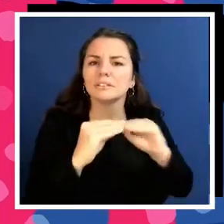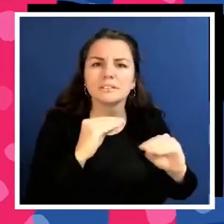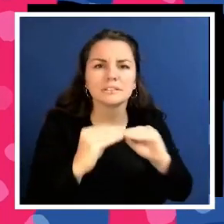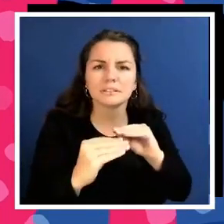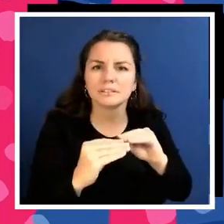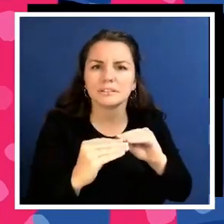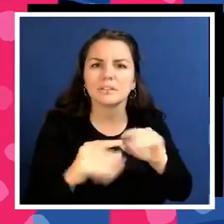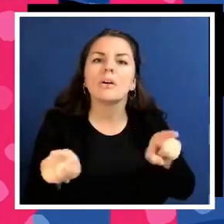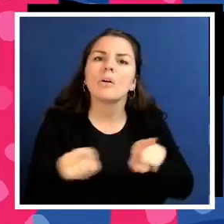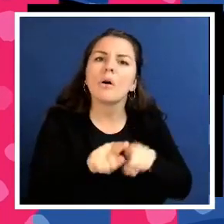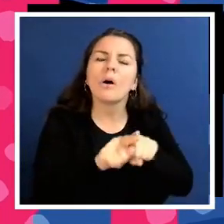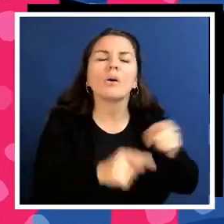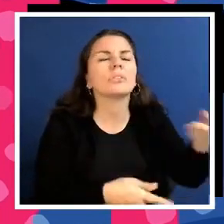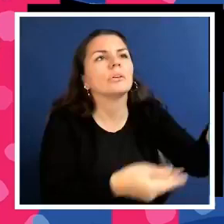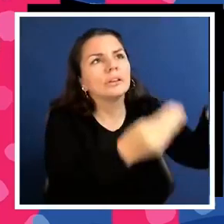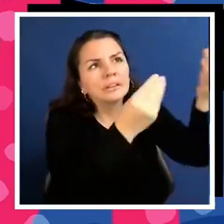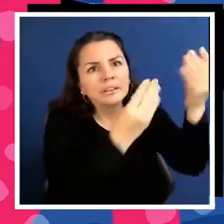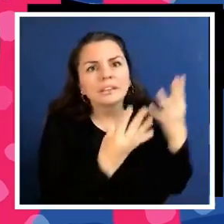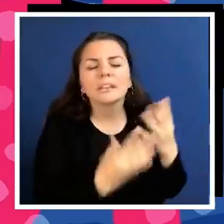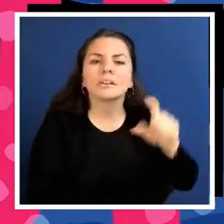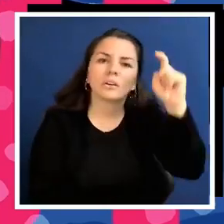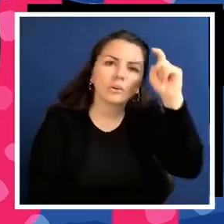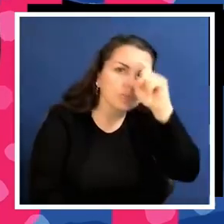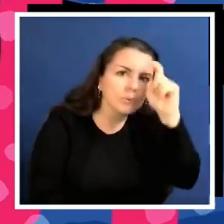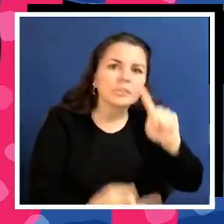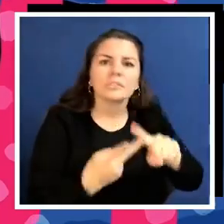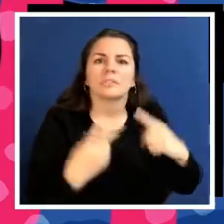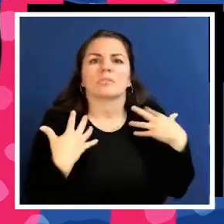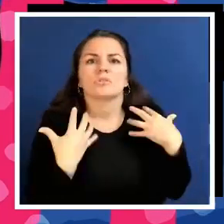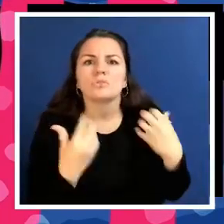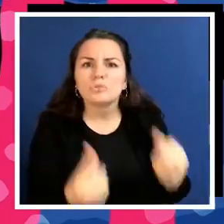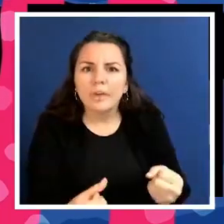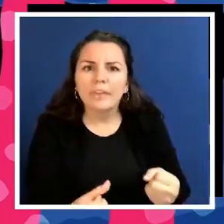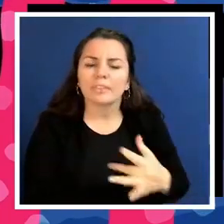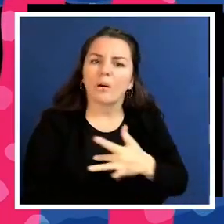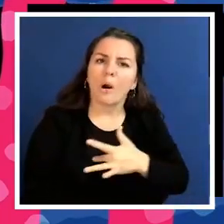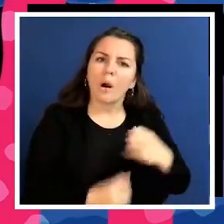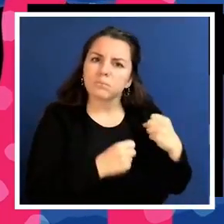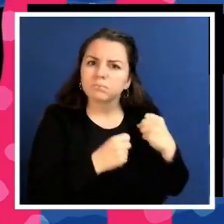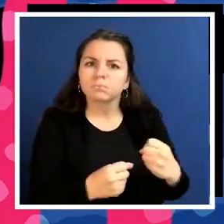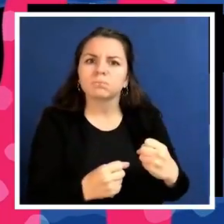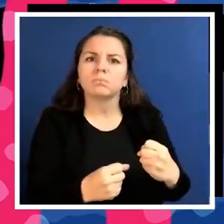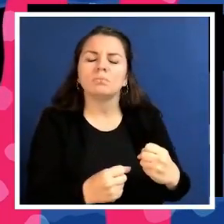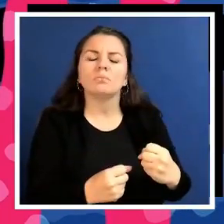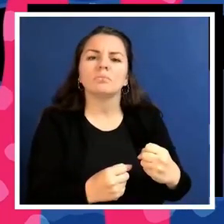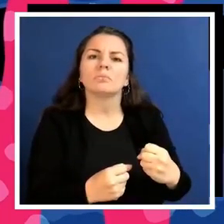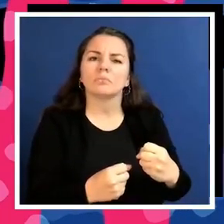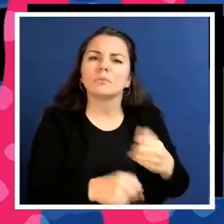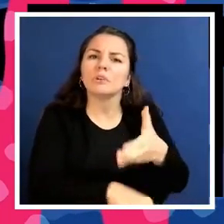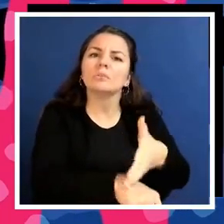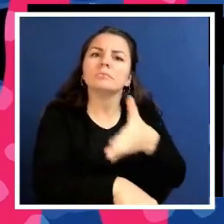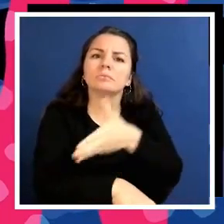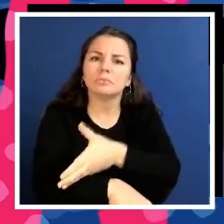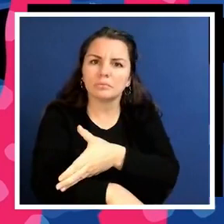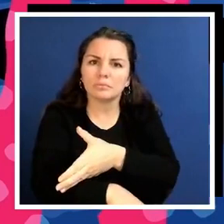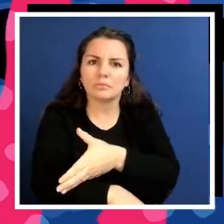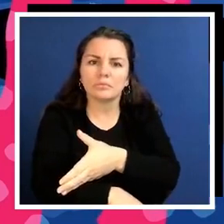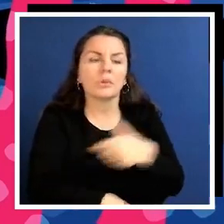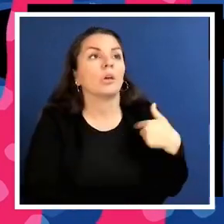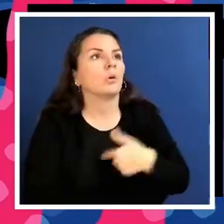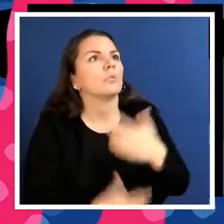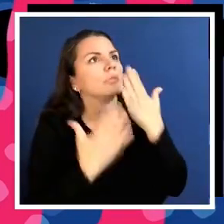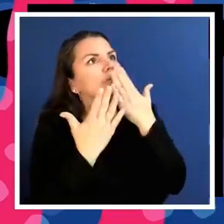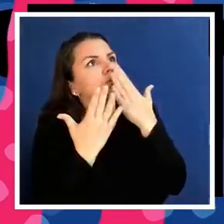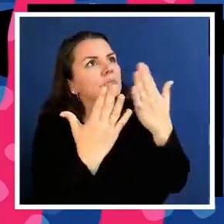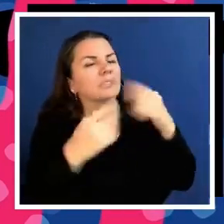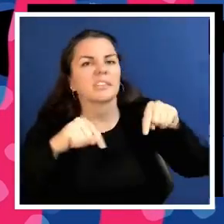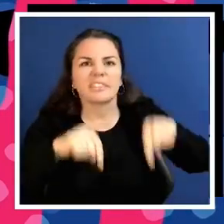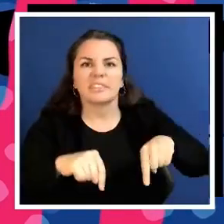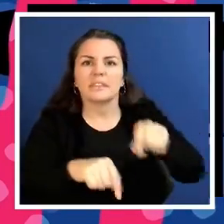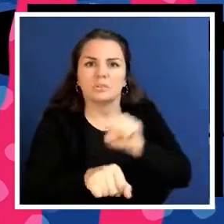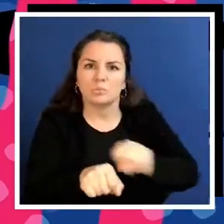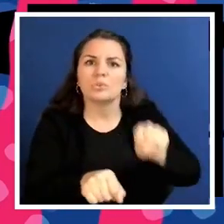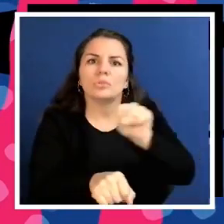THIS BREAKAGE AND BROKENNESS.